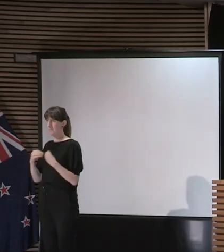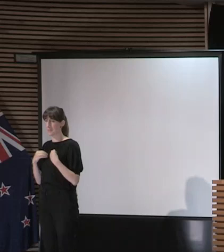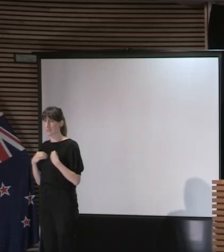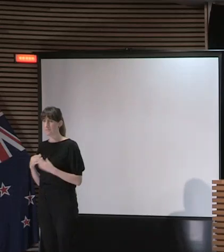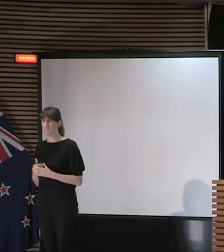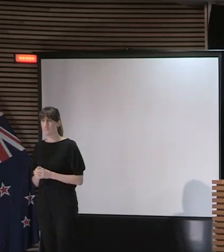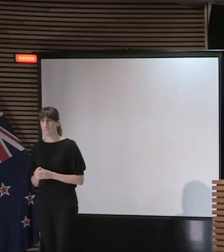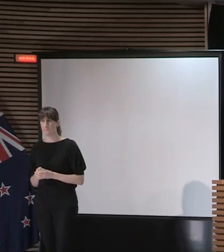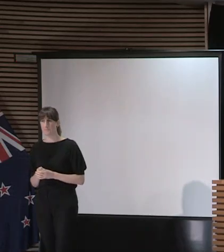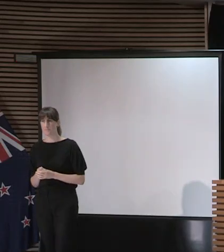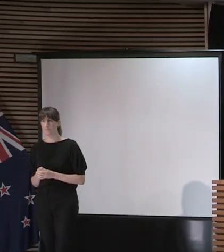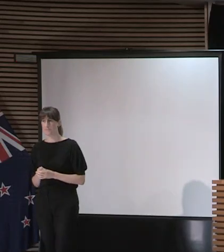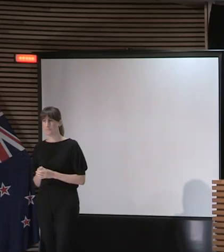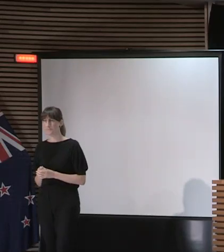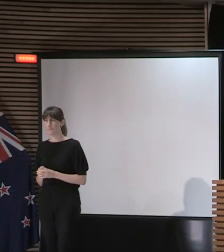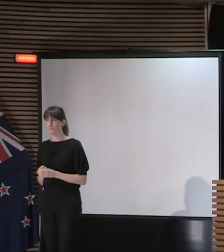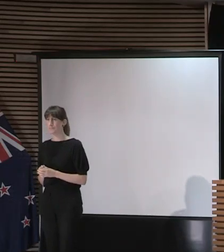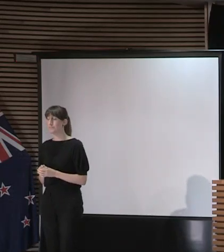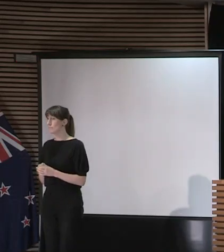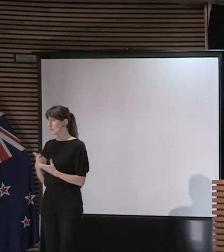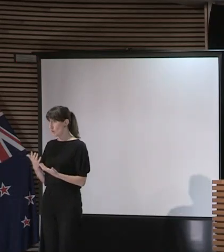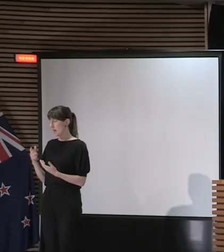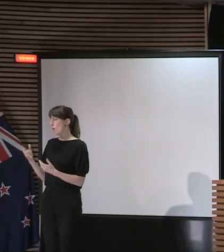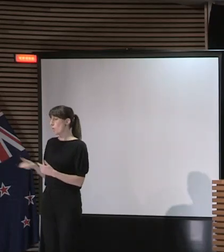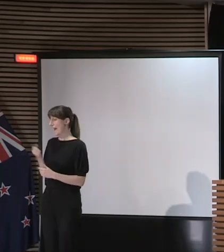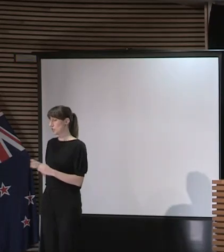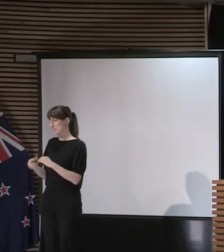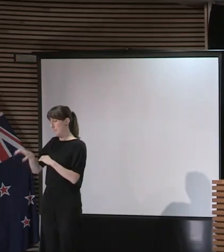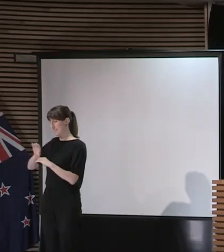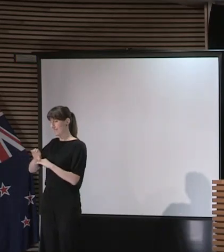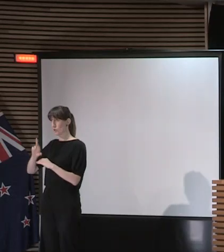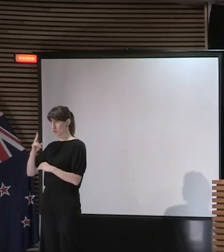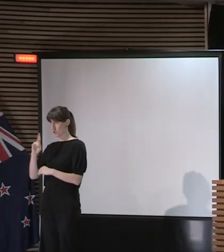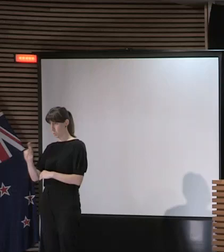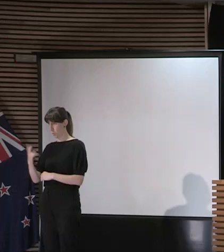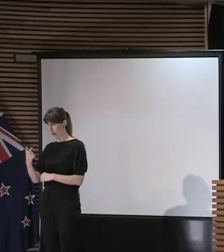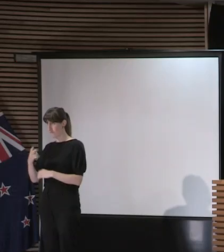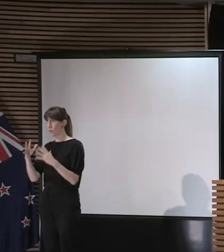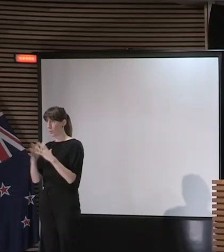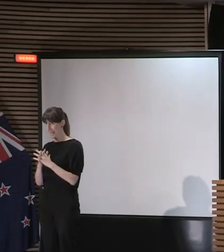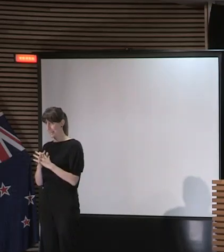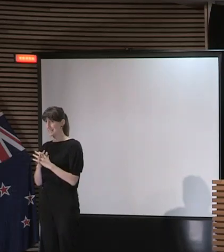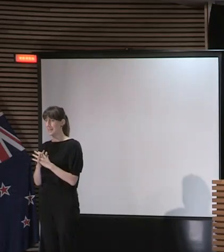sector. I'll just take a couple more. Will the wage subsidy be